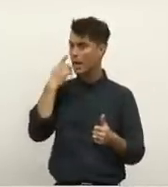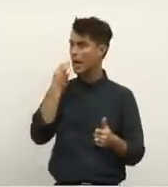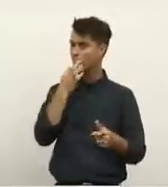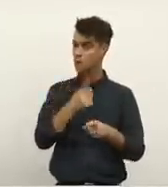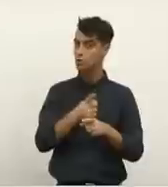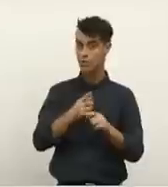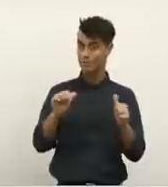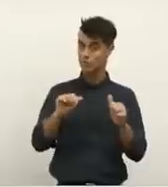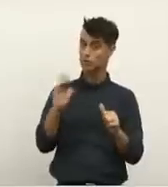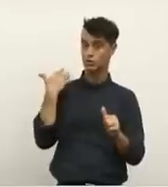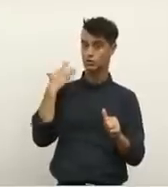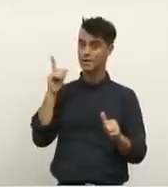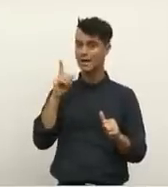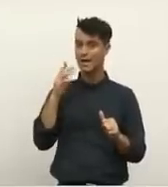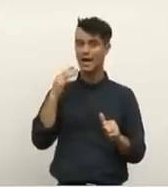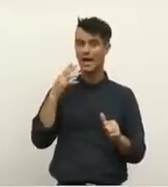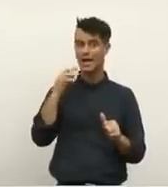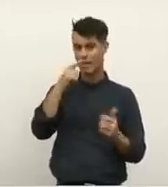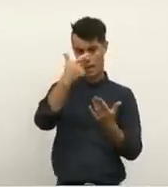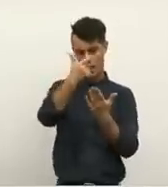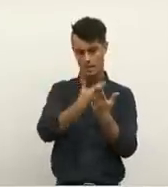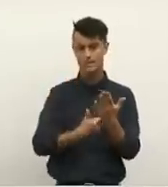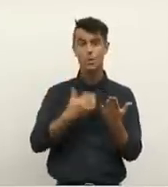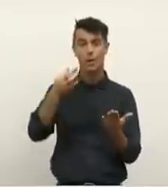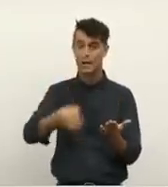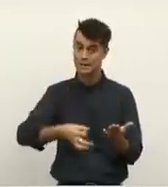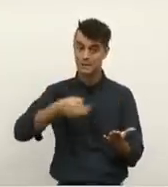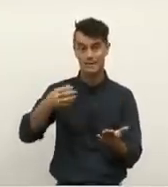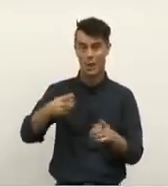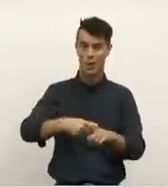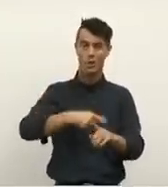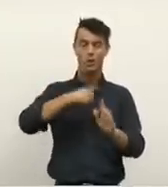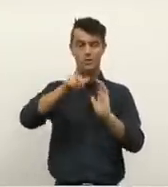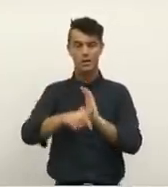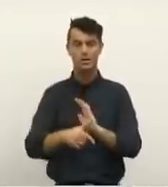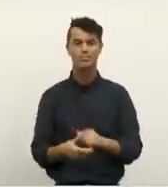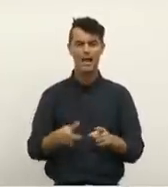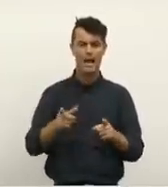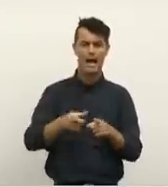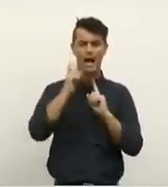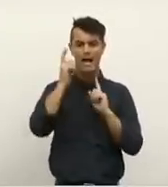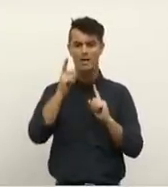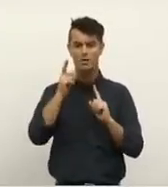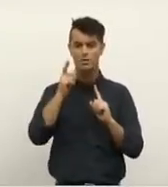You know, there are really long wait times. It is really hard to find out where anything is at.